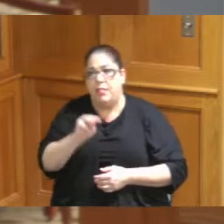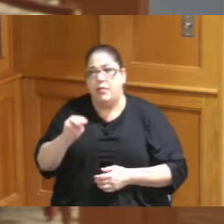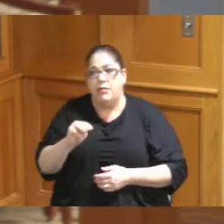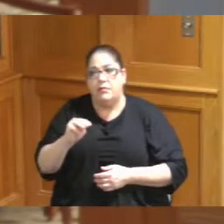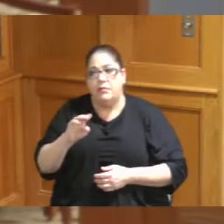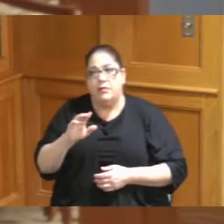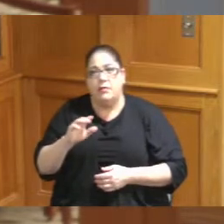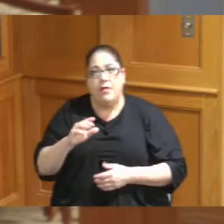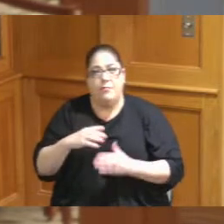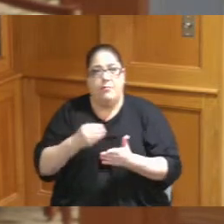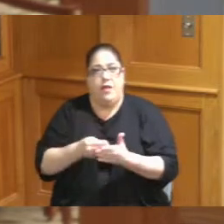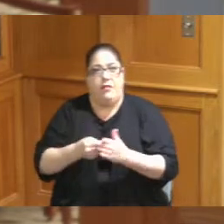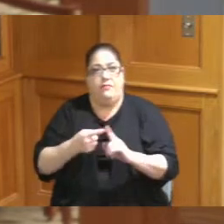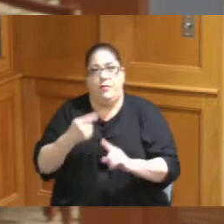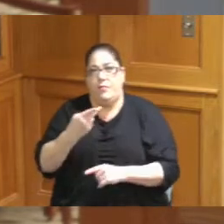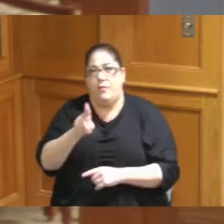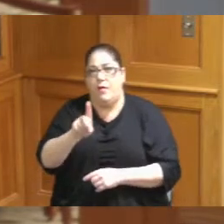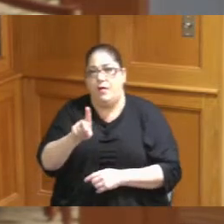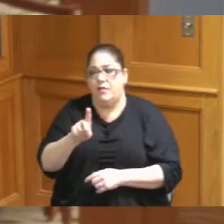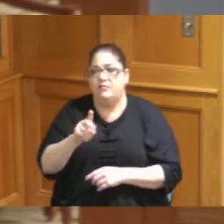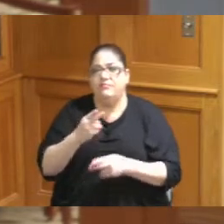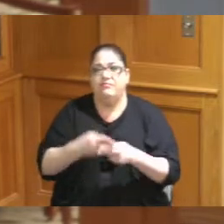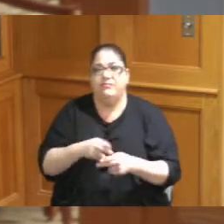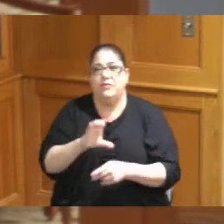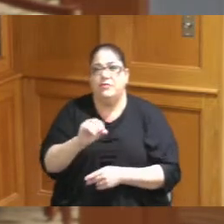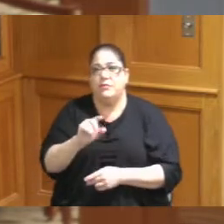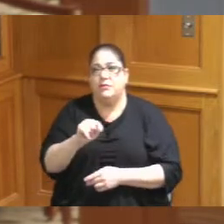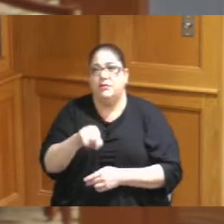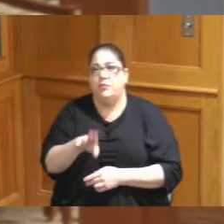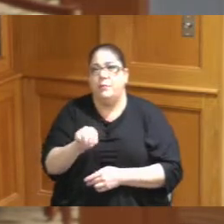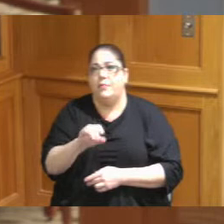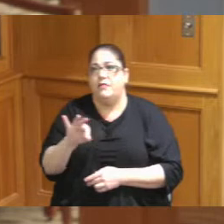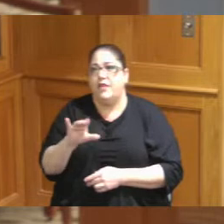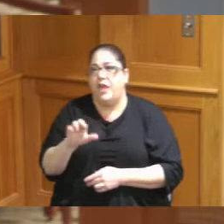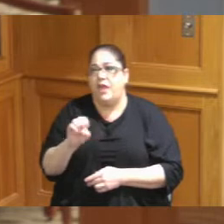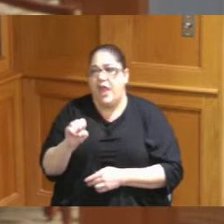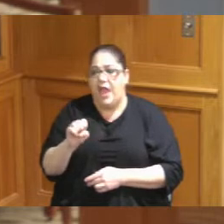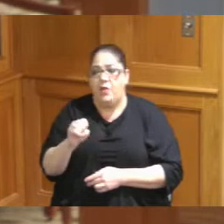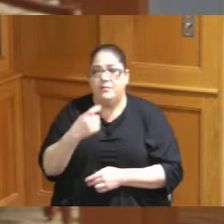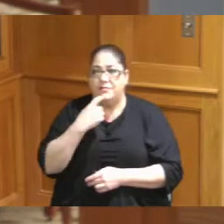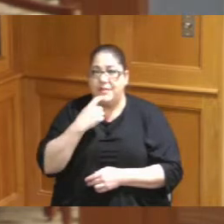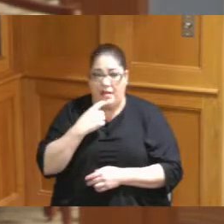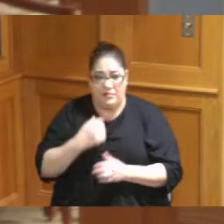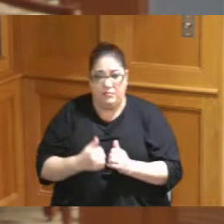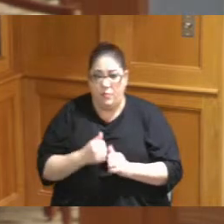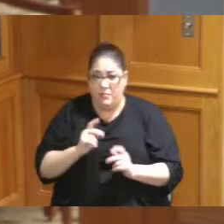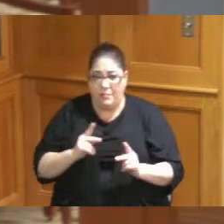requires that a person is already on the street or in a shelter or fleeing domestic violence before